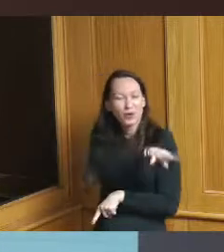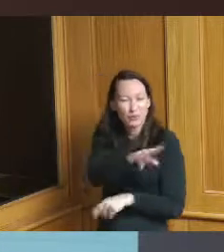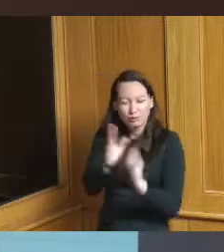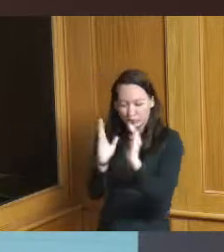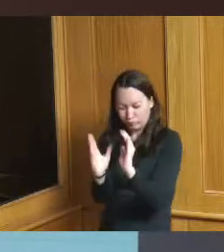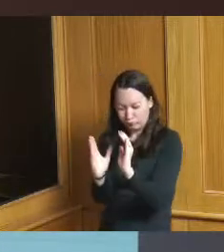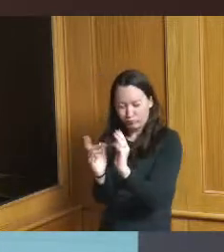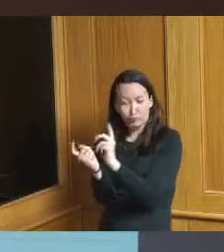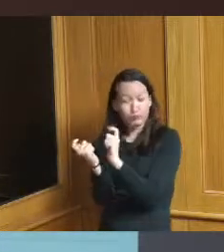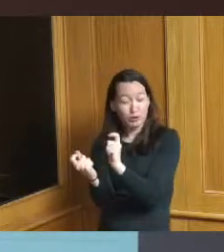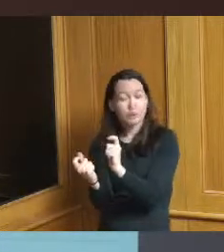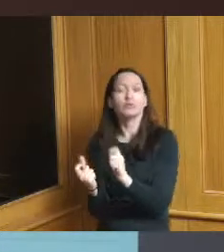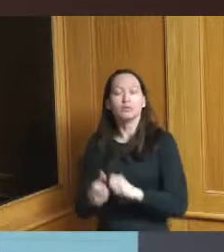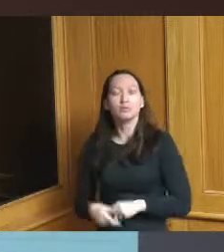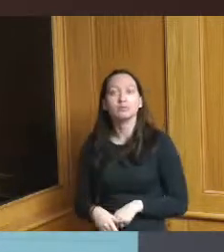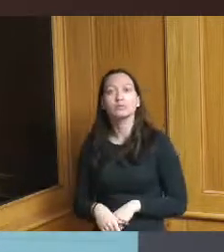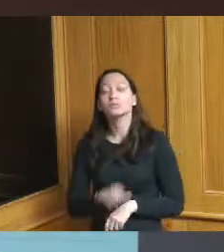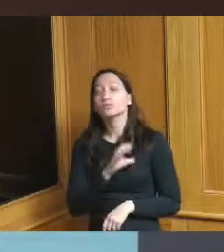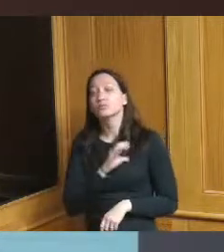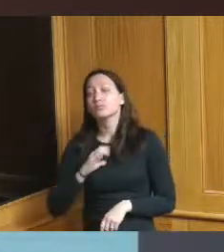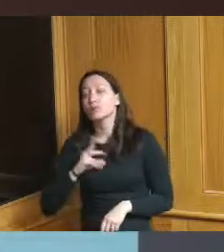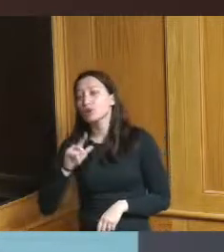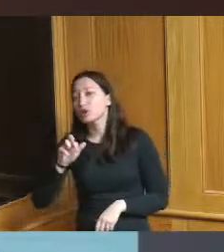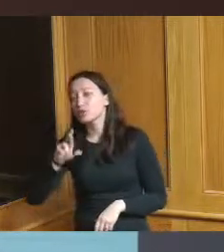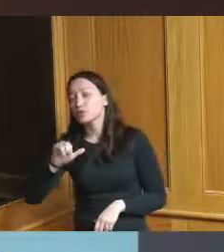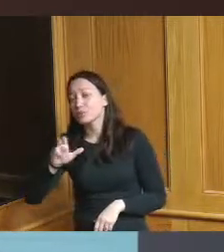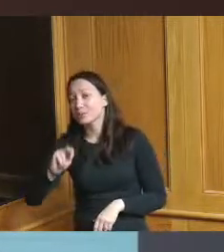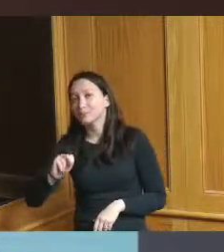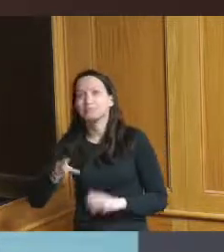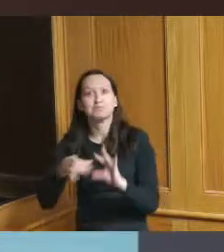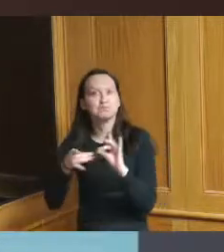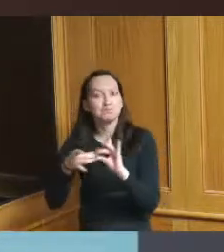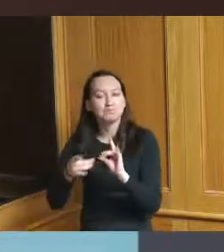and as Commissioner Kesterman can probably attest to you know when we looked at the